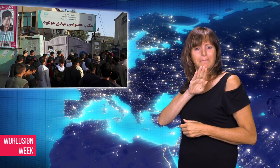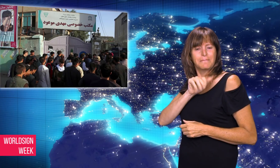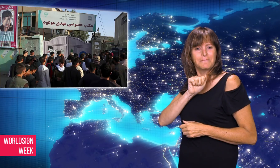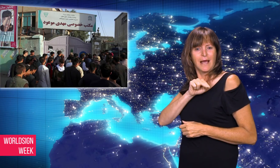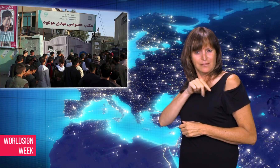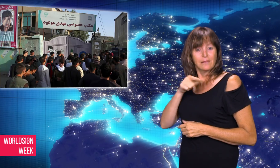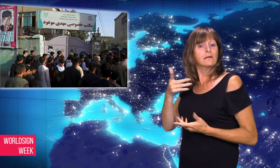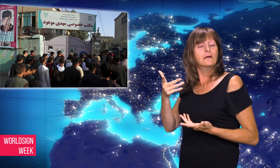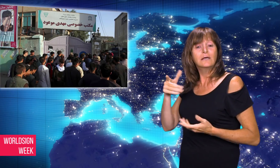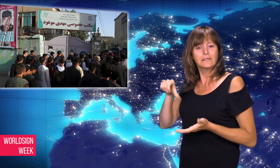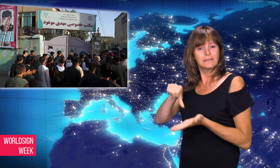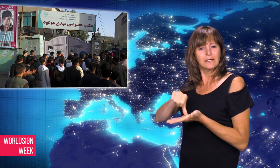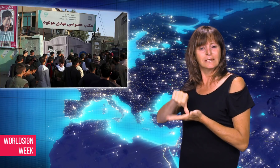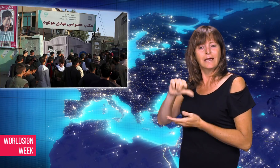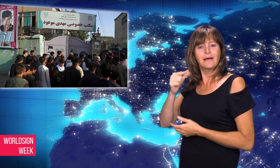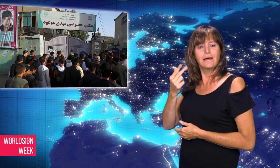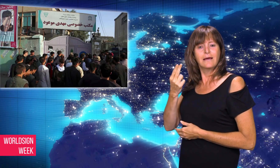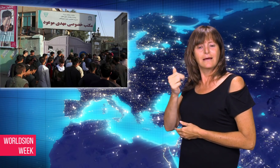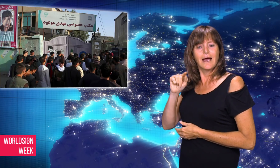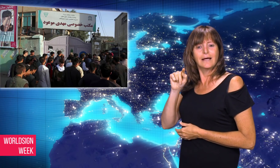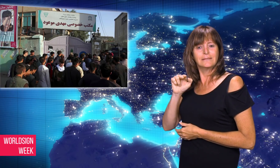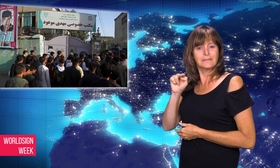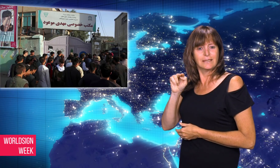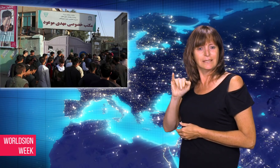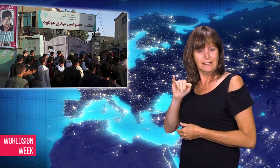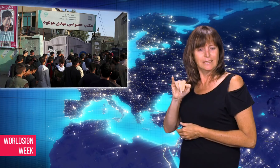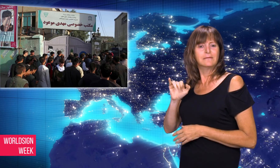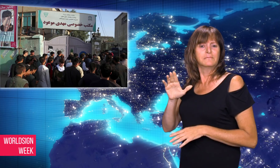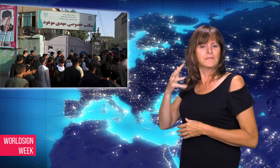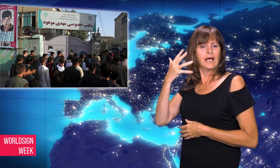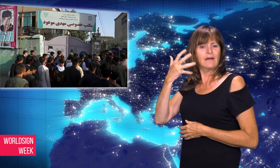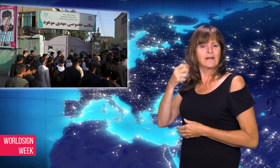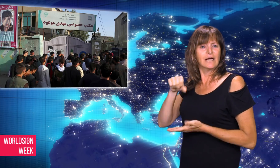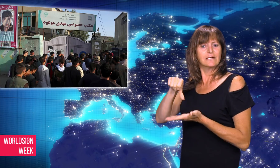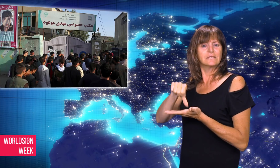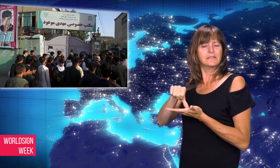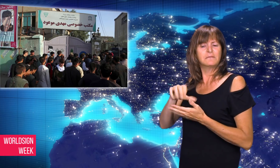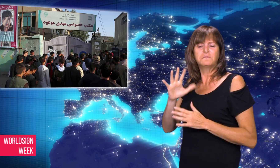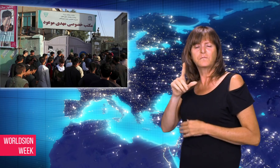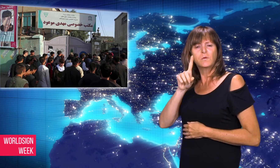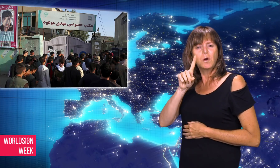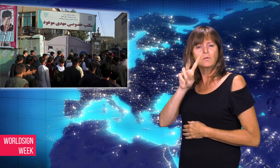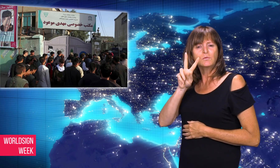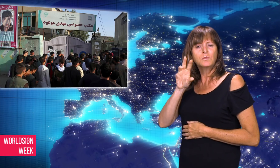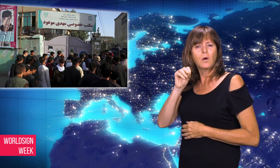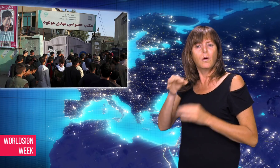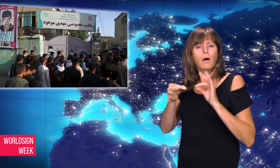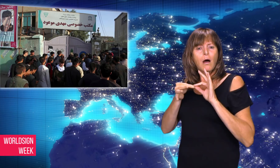that since the withdrawal of NATO